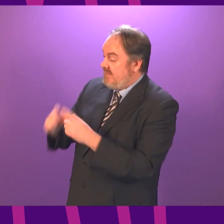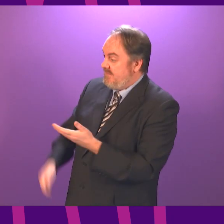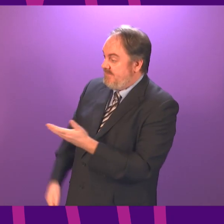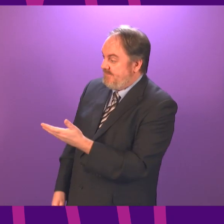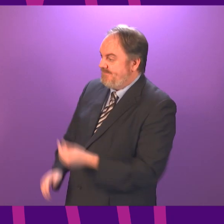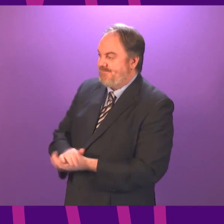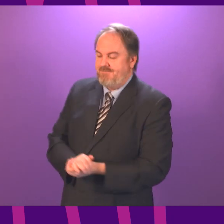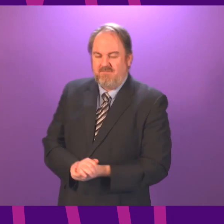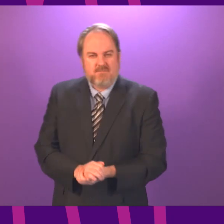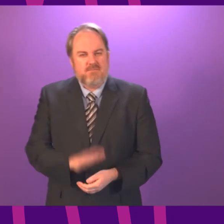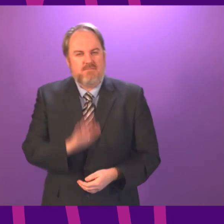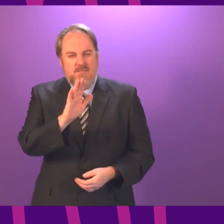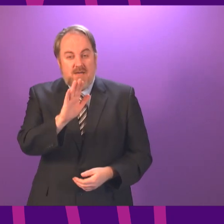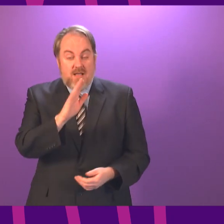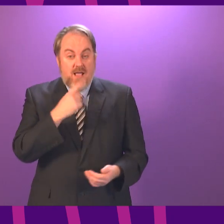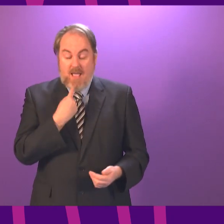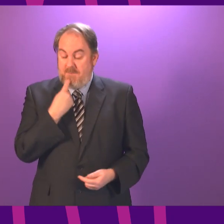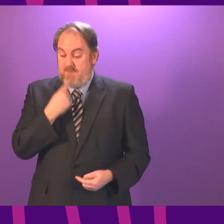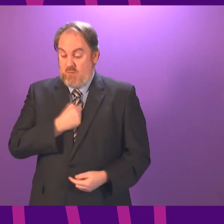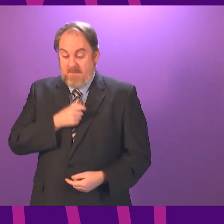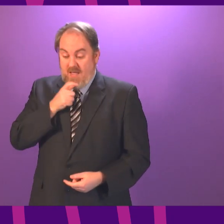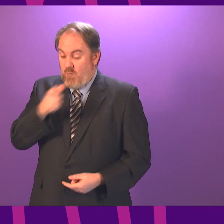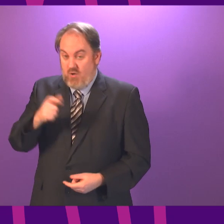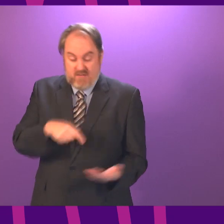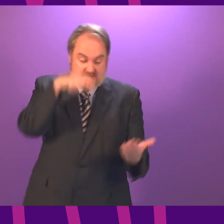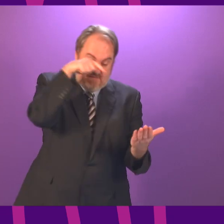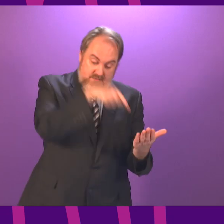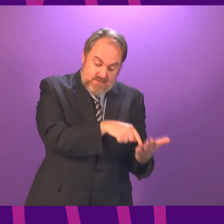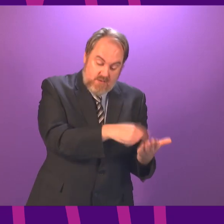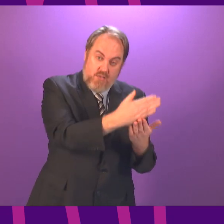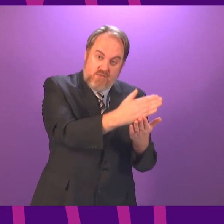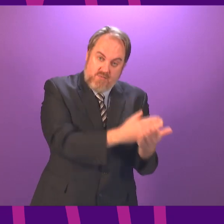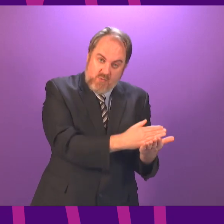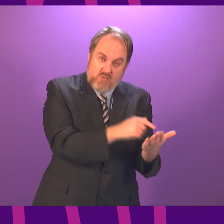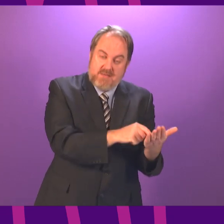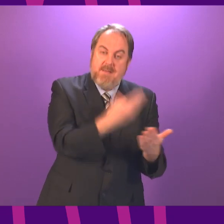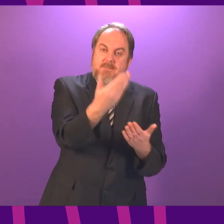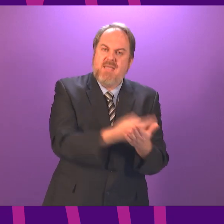report so that there can be no “mischaracterisation”. The First Minister mentioned the guidance that was issued to care homes. Page 21 of the report says that